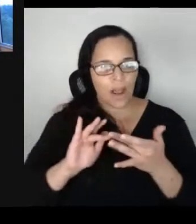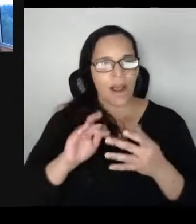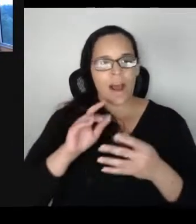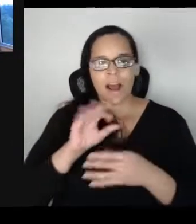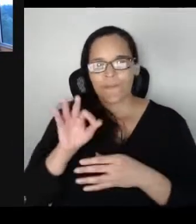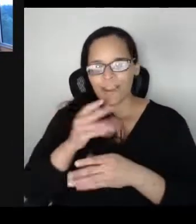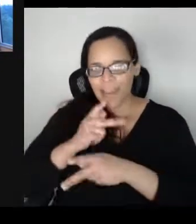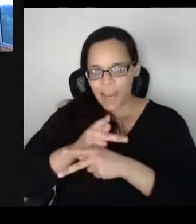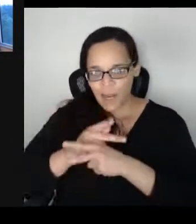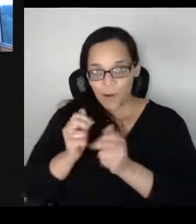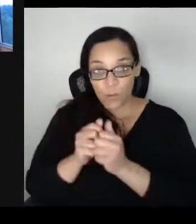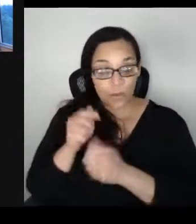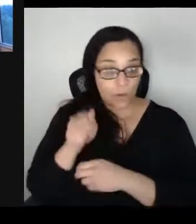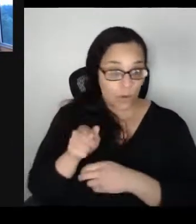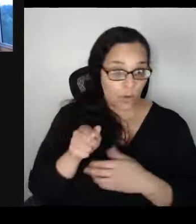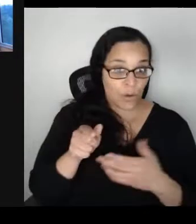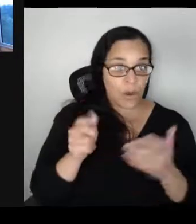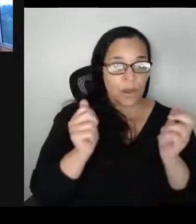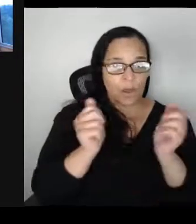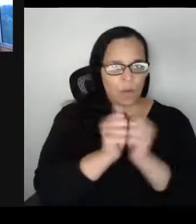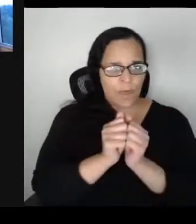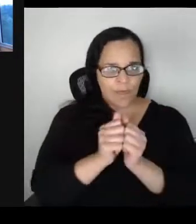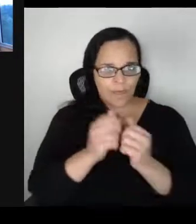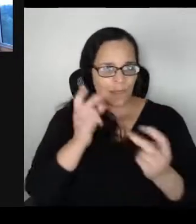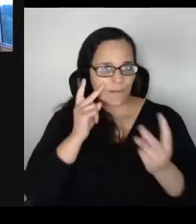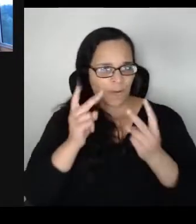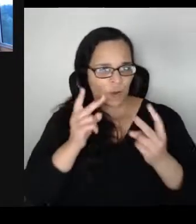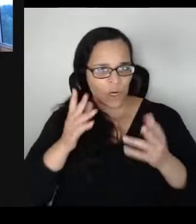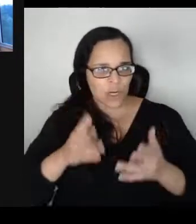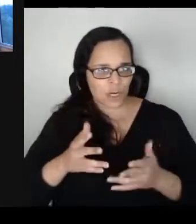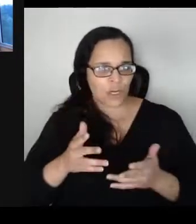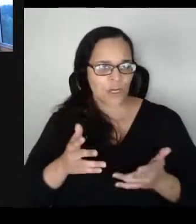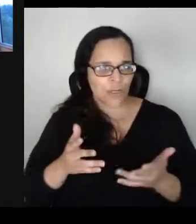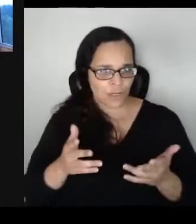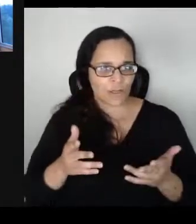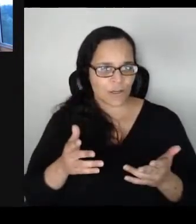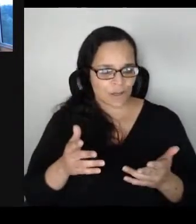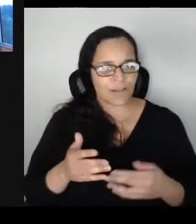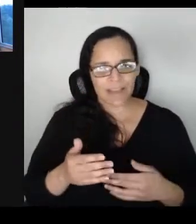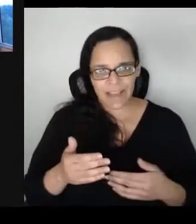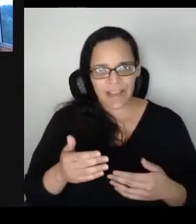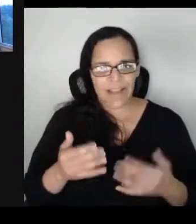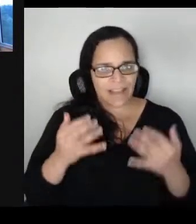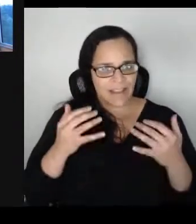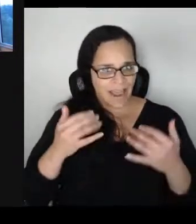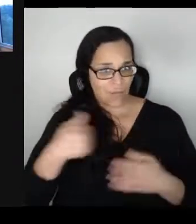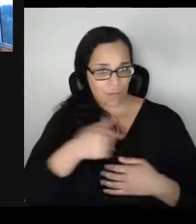and also with the viewers we're having conversations that are bringing transformation.